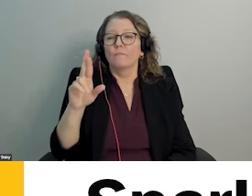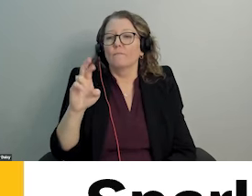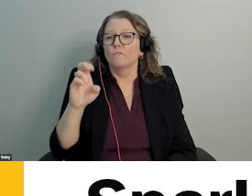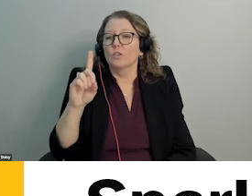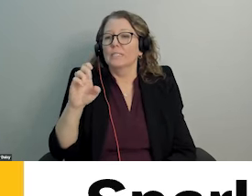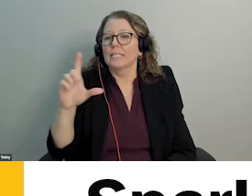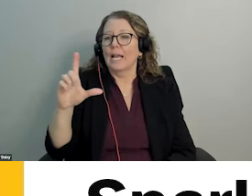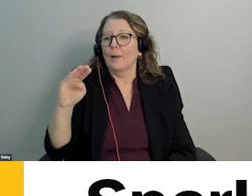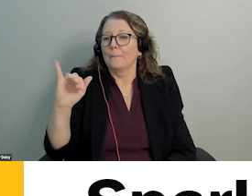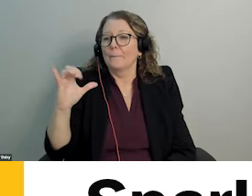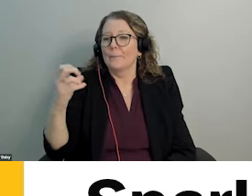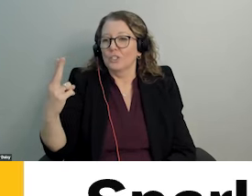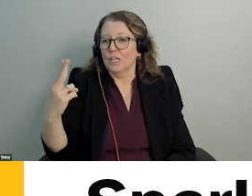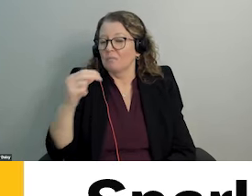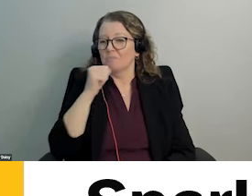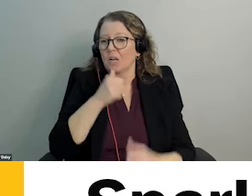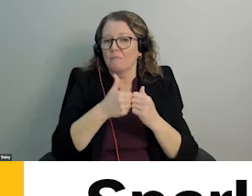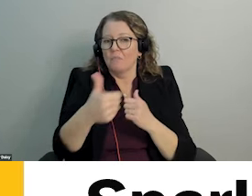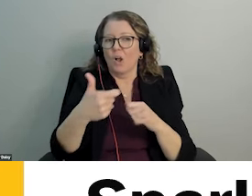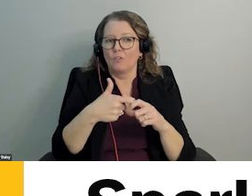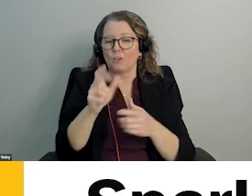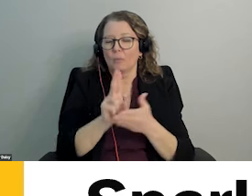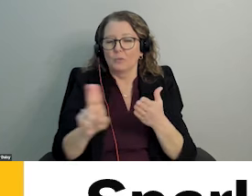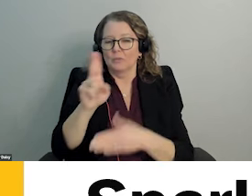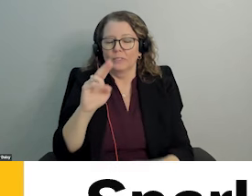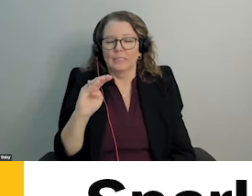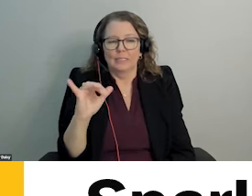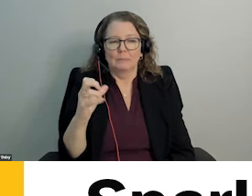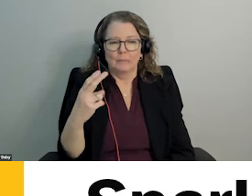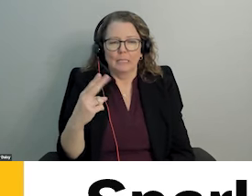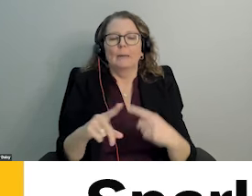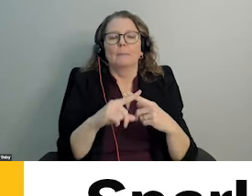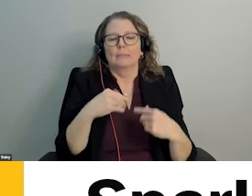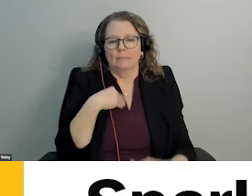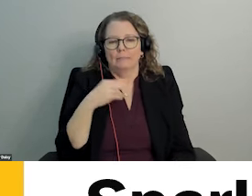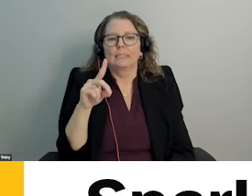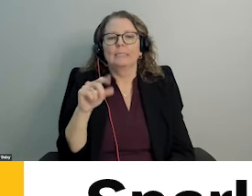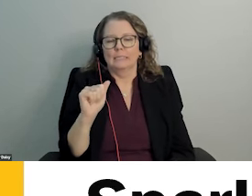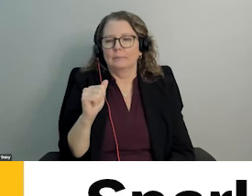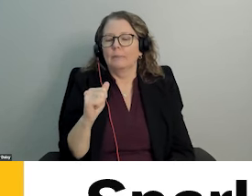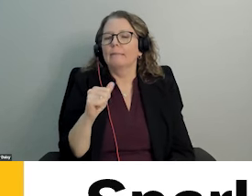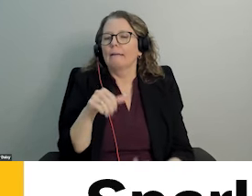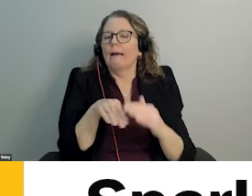so not too far from the University of Michigan, where I also have disability inclusion, accessible design.